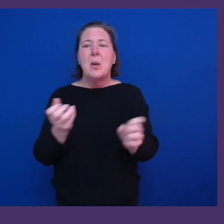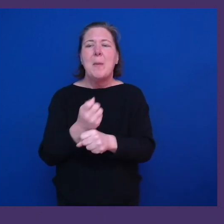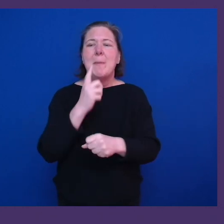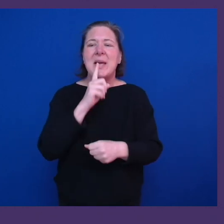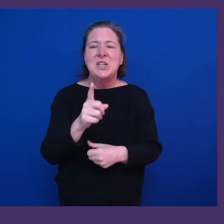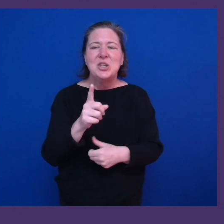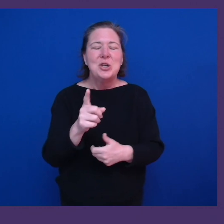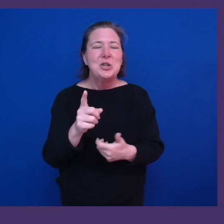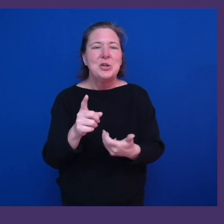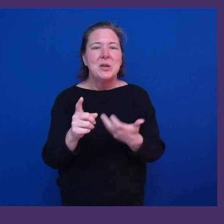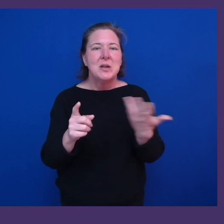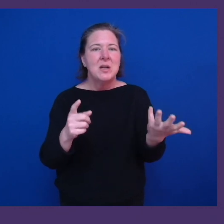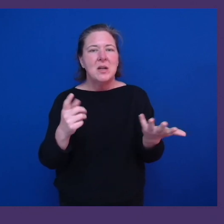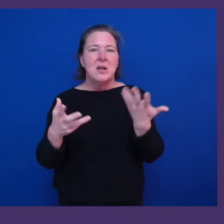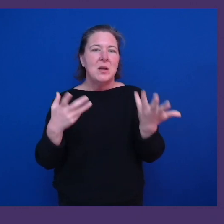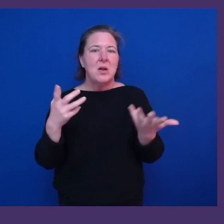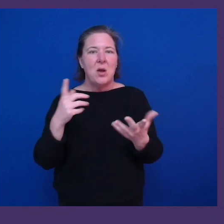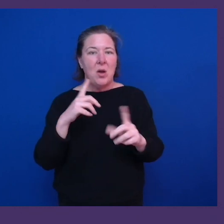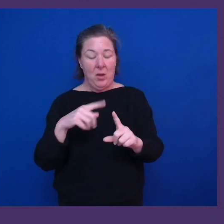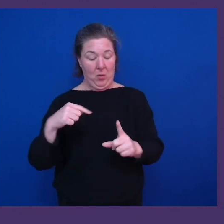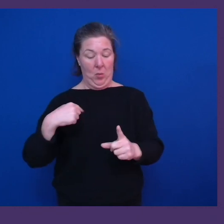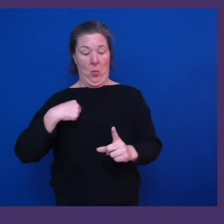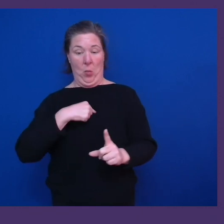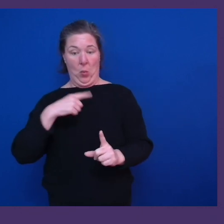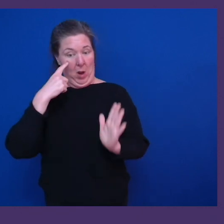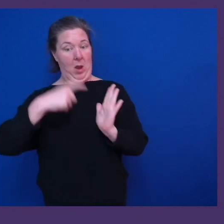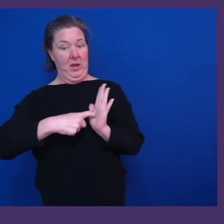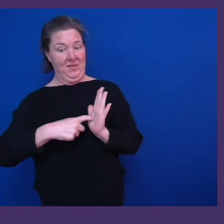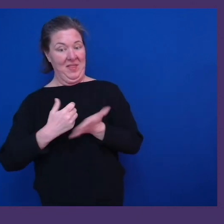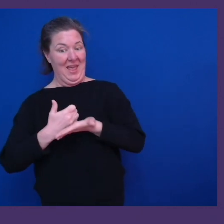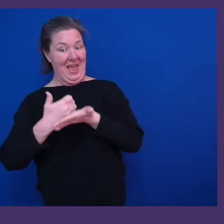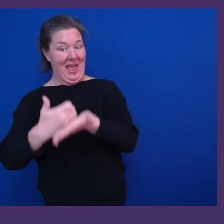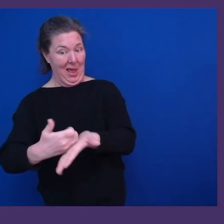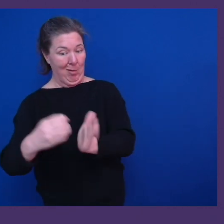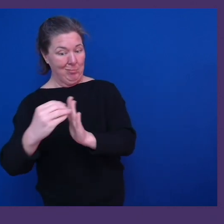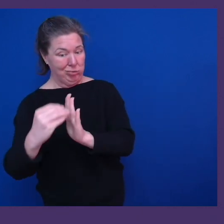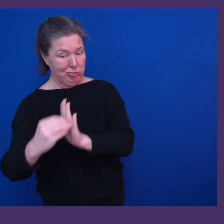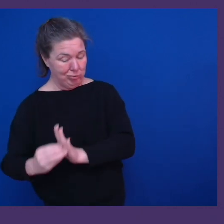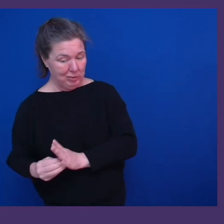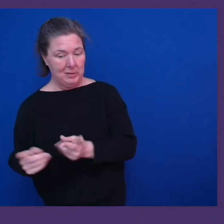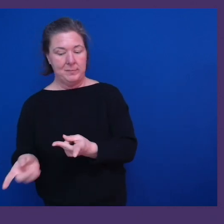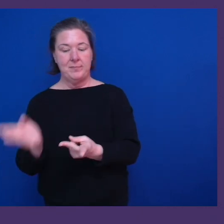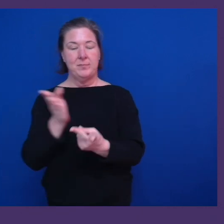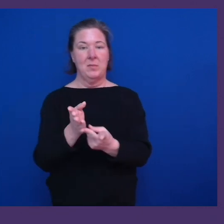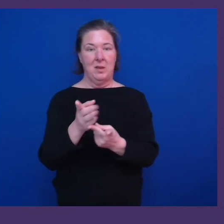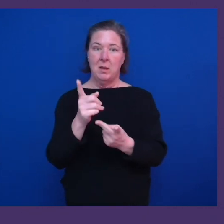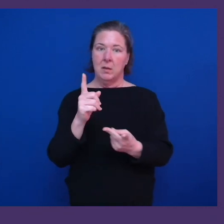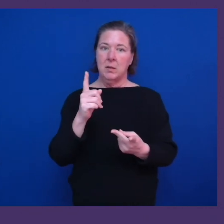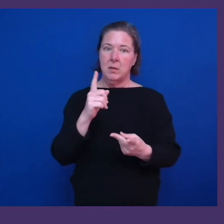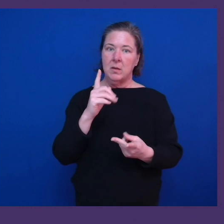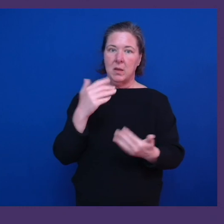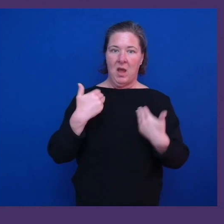we're identifying helpful documentation. They're coming from authoritative sources and these documentation that already exists has gone through,